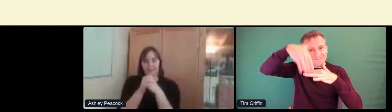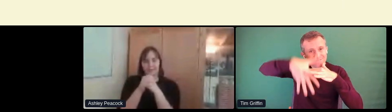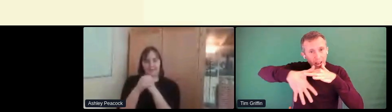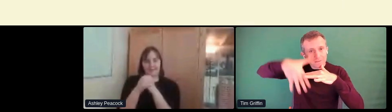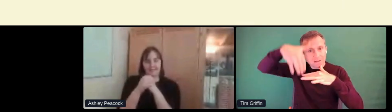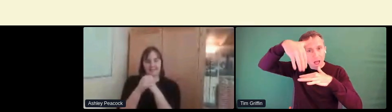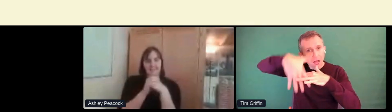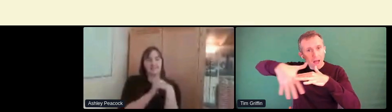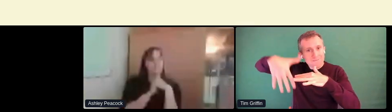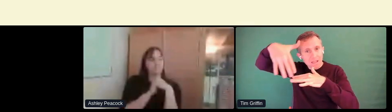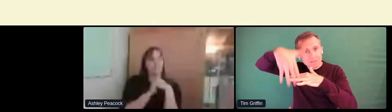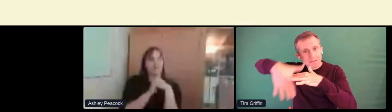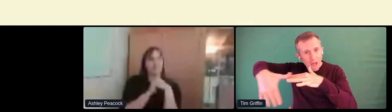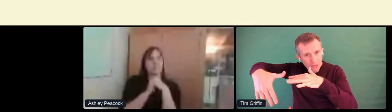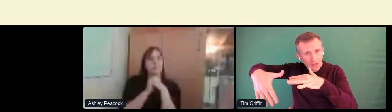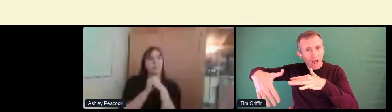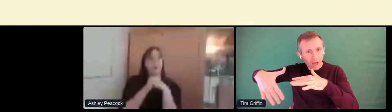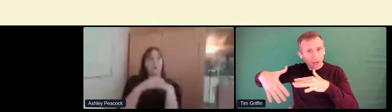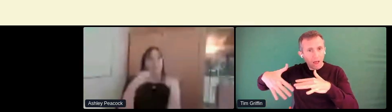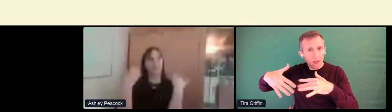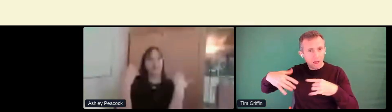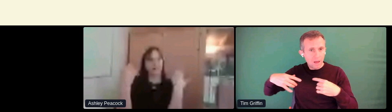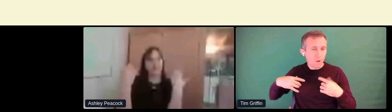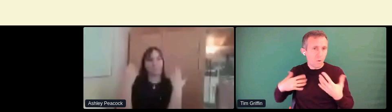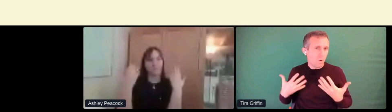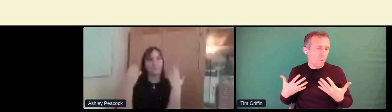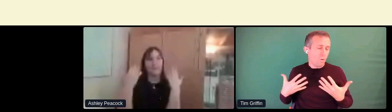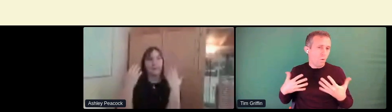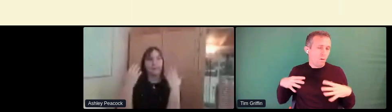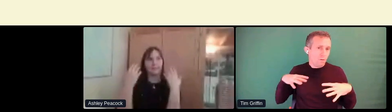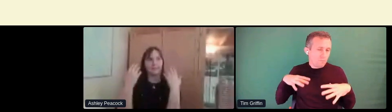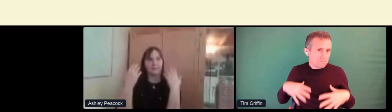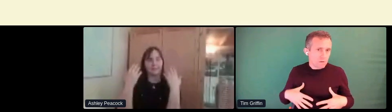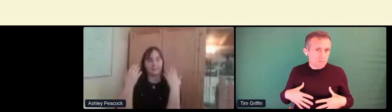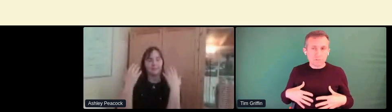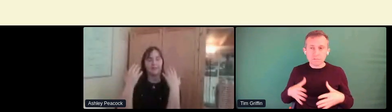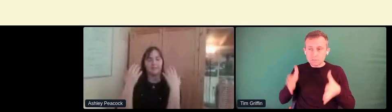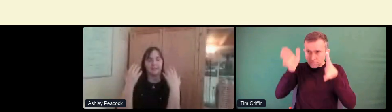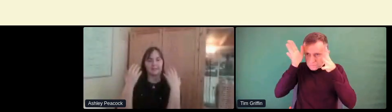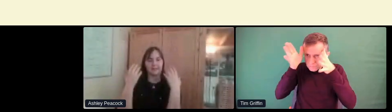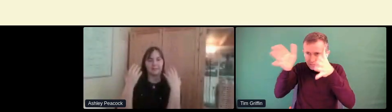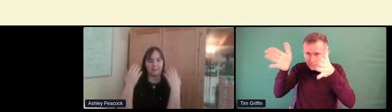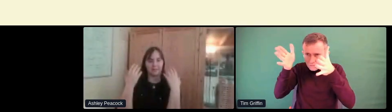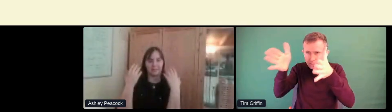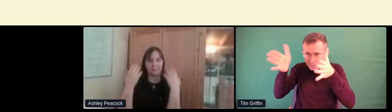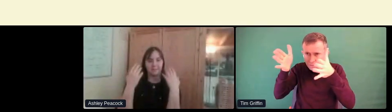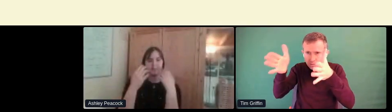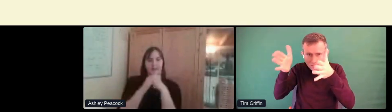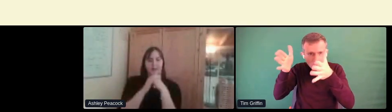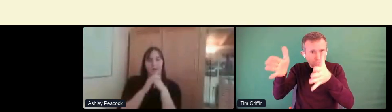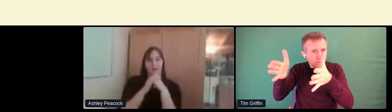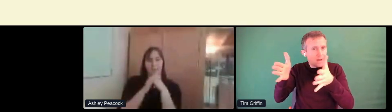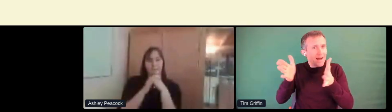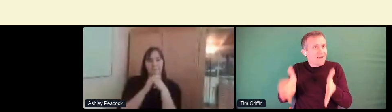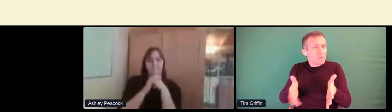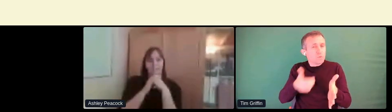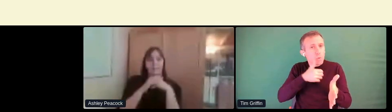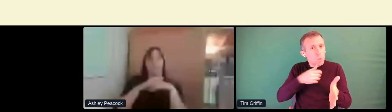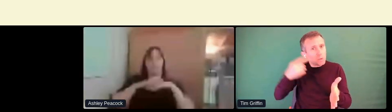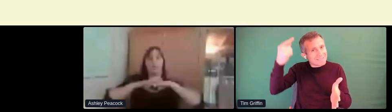ideas, if I'm not really paying and utilising that executive functioning, I will go off in